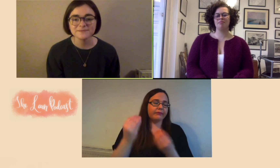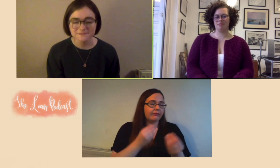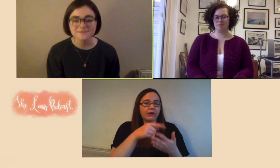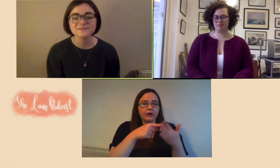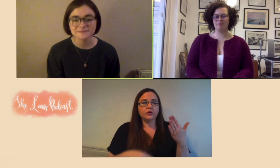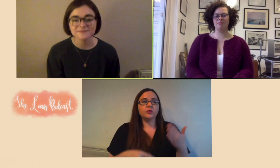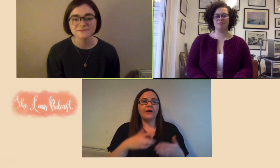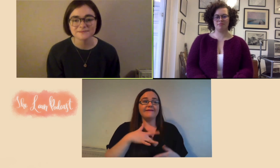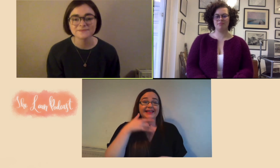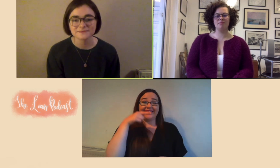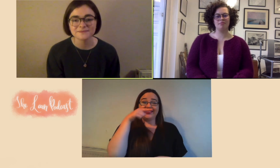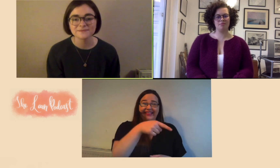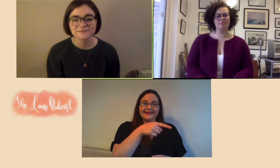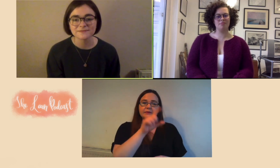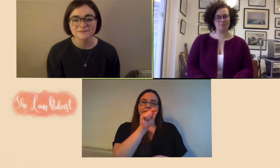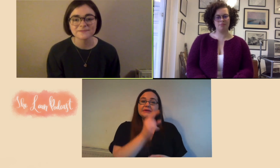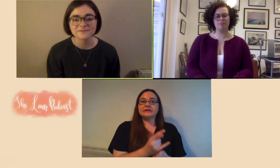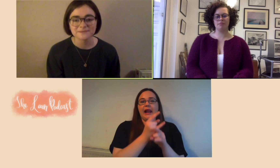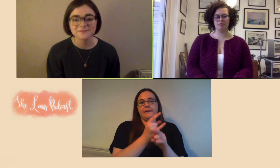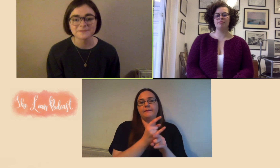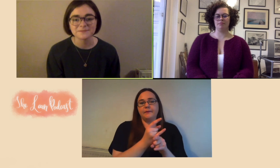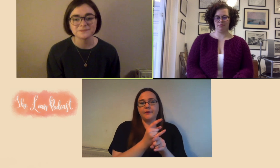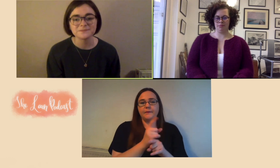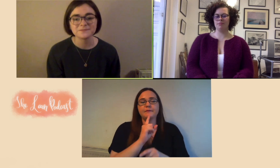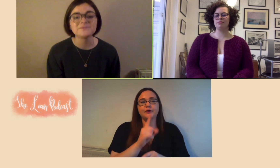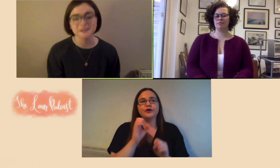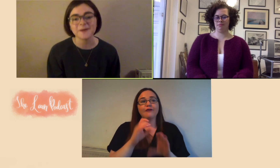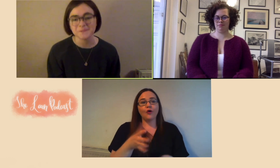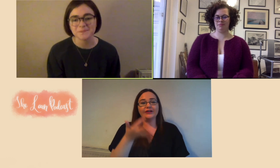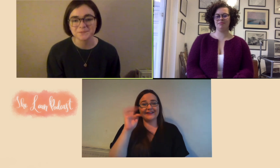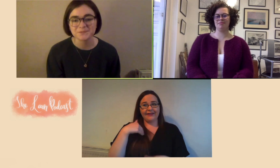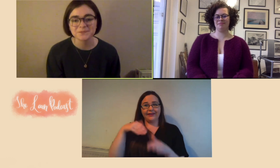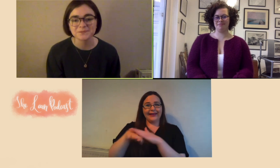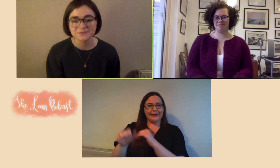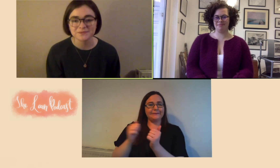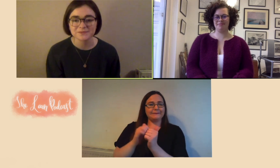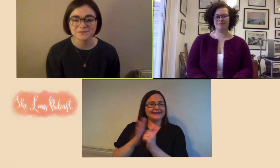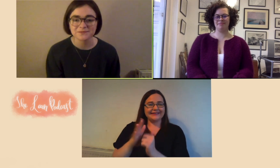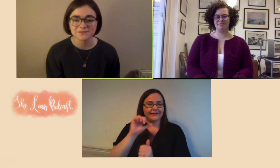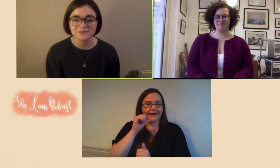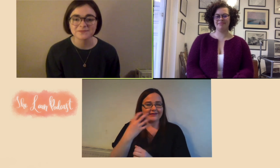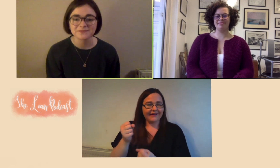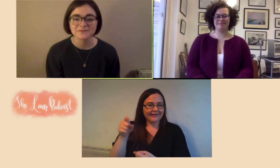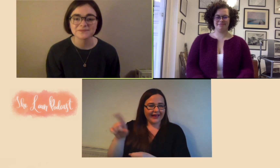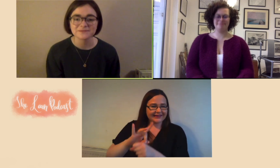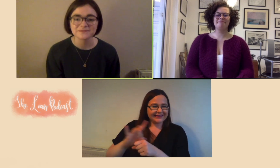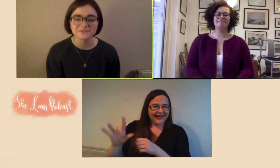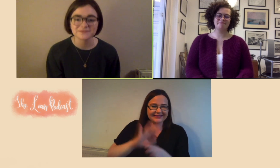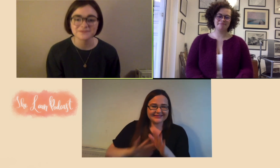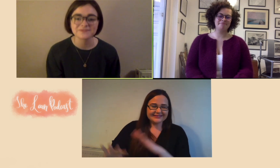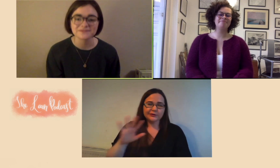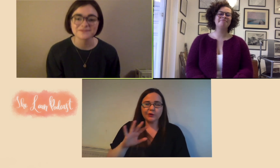How the meeting is gonna work? Who my colleagues are, et cetera. And I suppose that definately does help, both at the same time